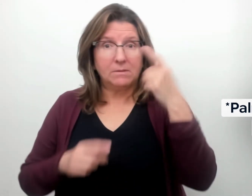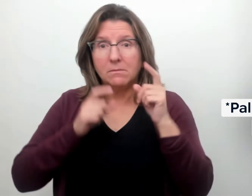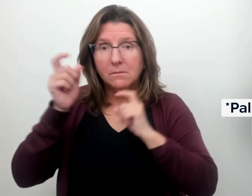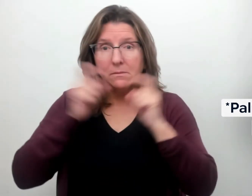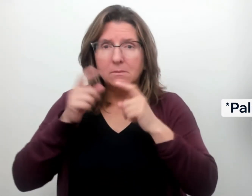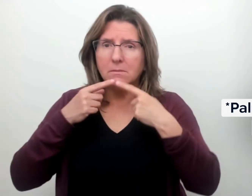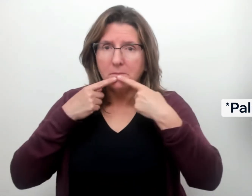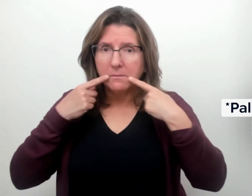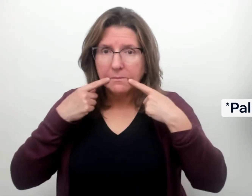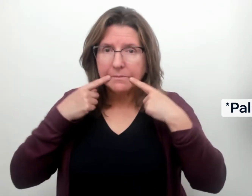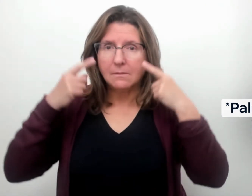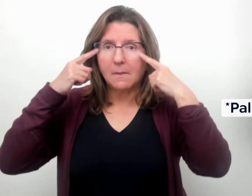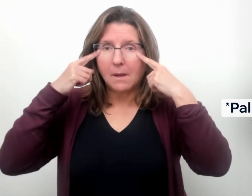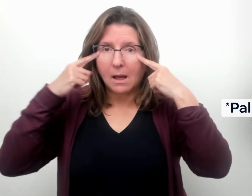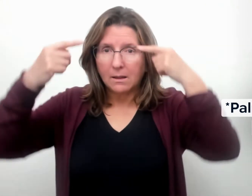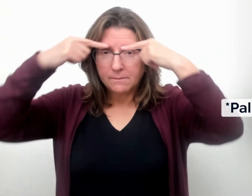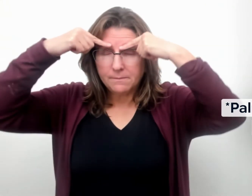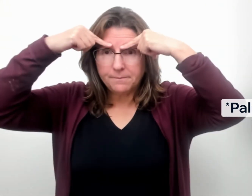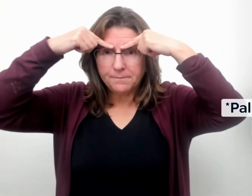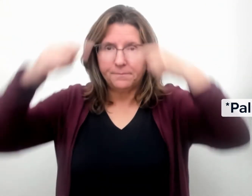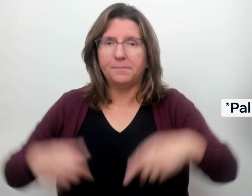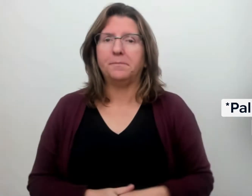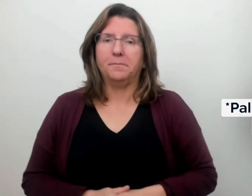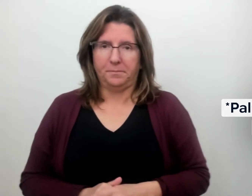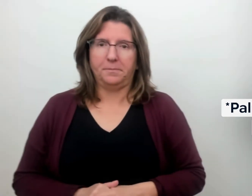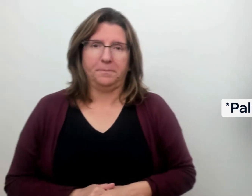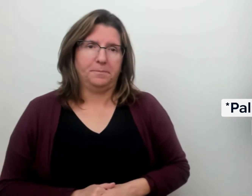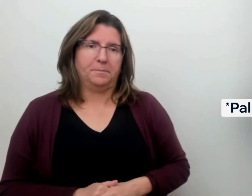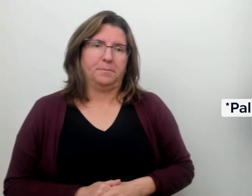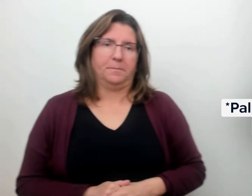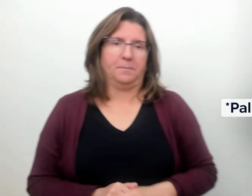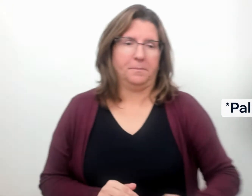and non-manual markers / facial grammar.